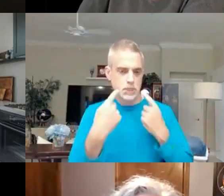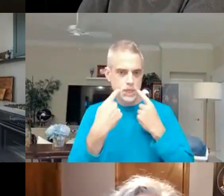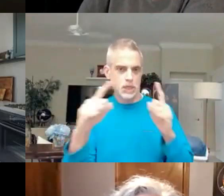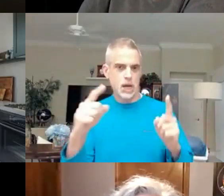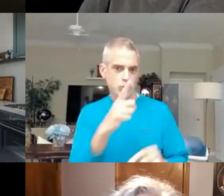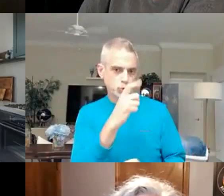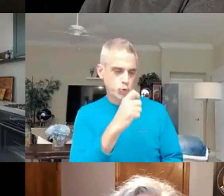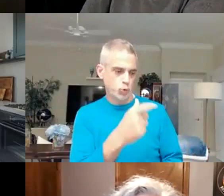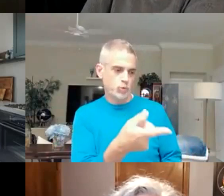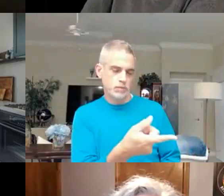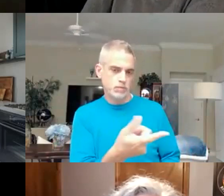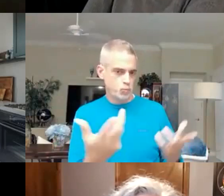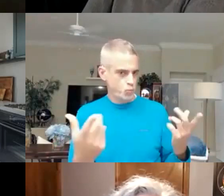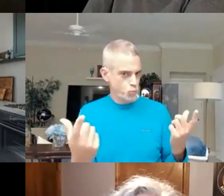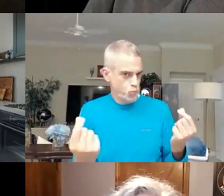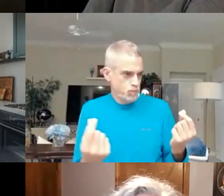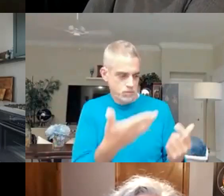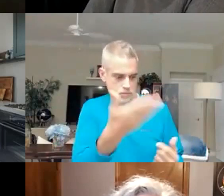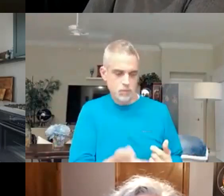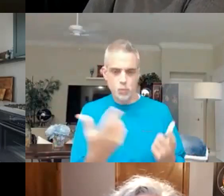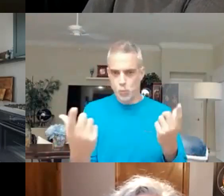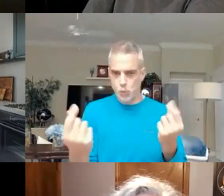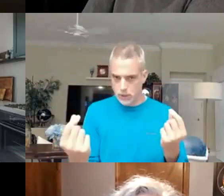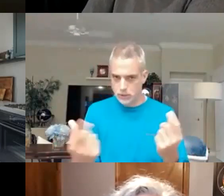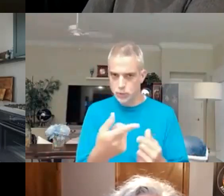that a person themselves are announcing who they are,